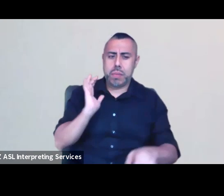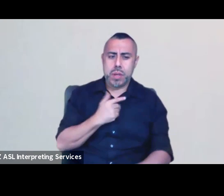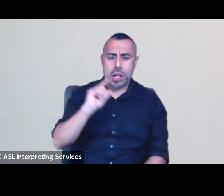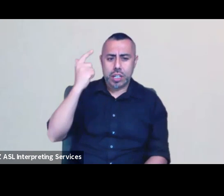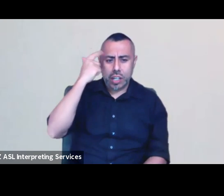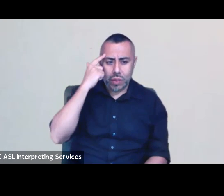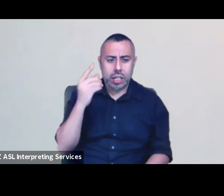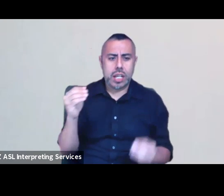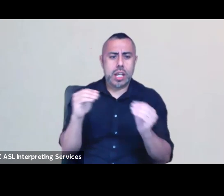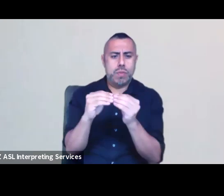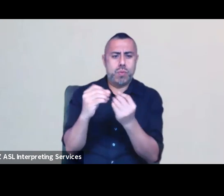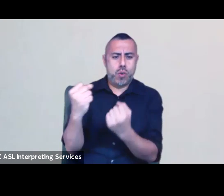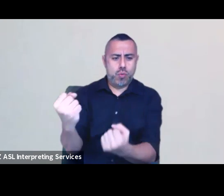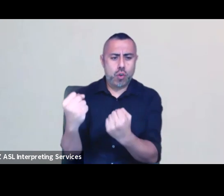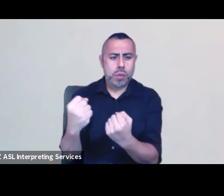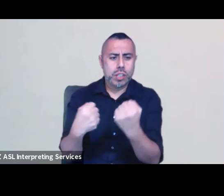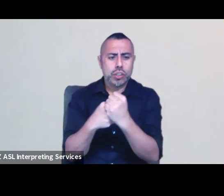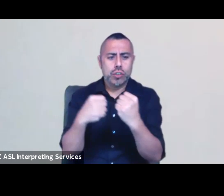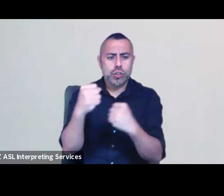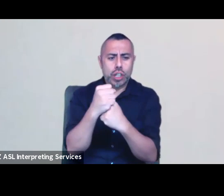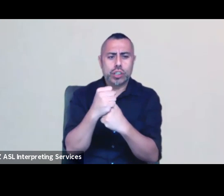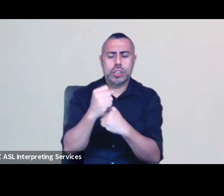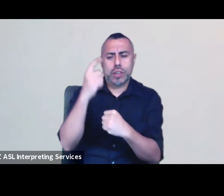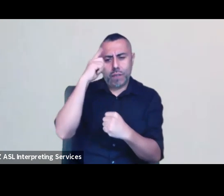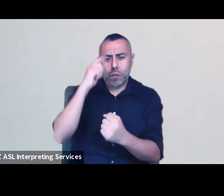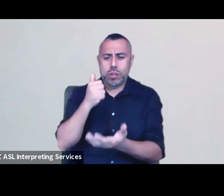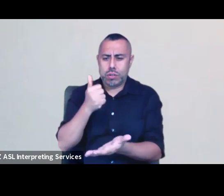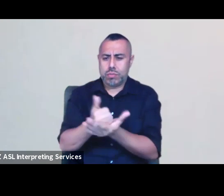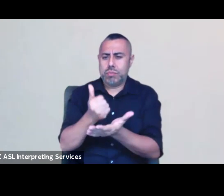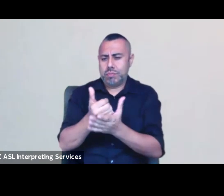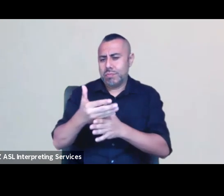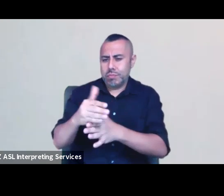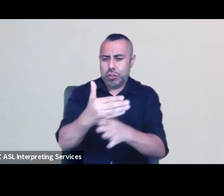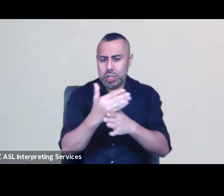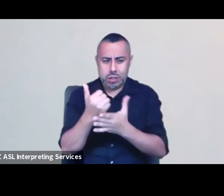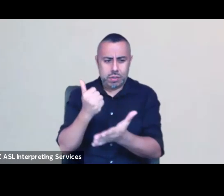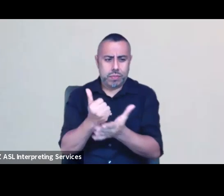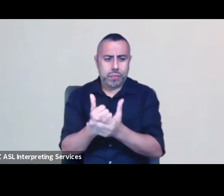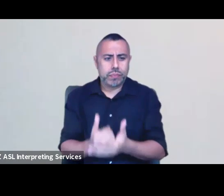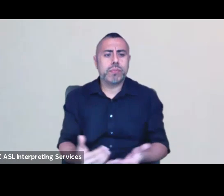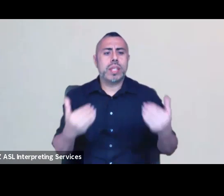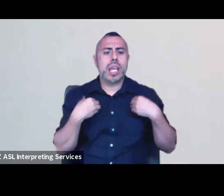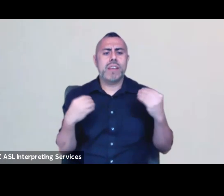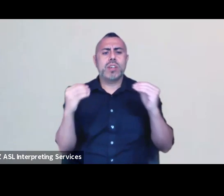There is some deep stuff getting in the way of our financial well-being beyond the structural oppression.